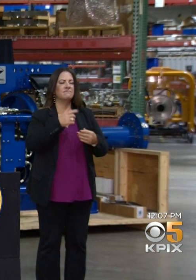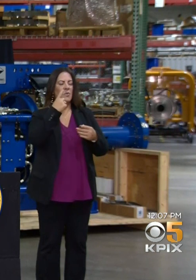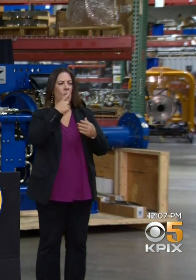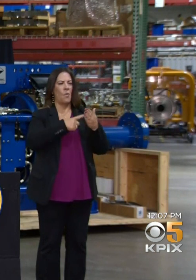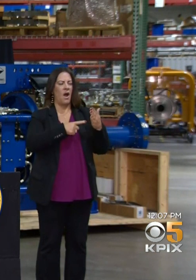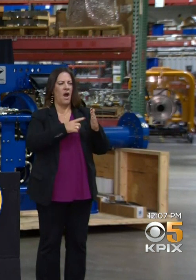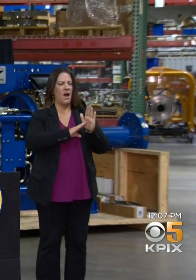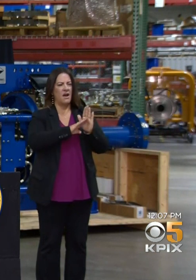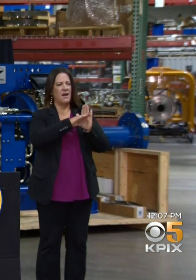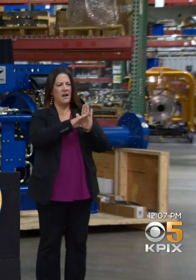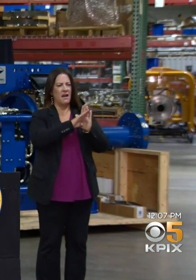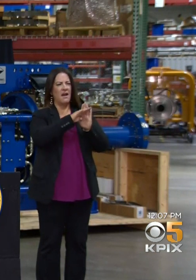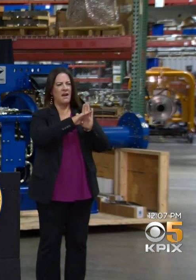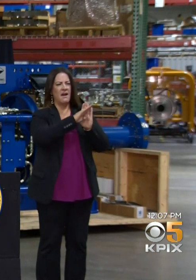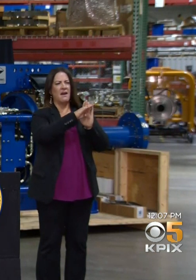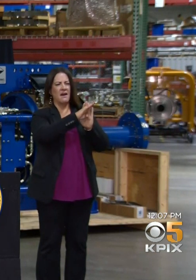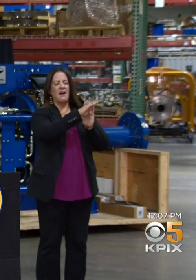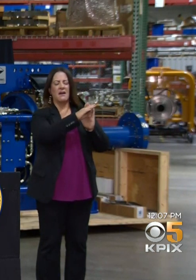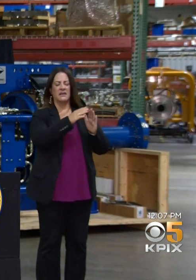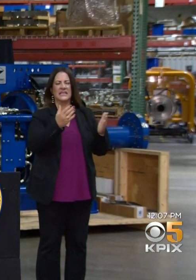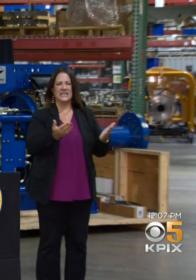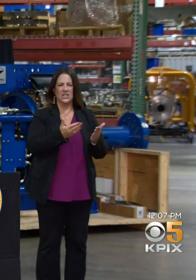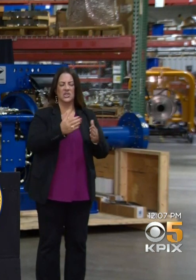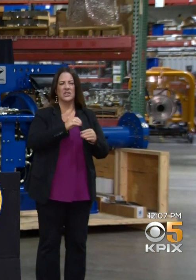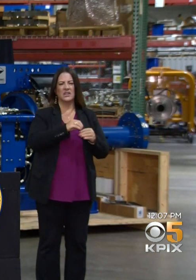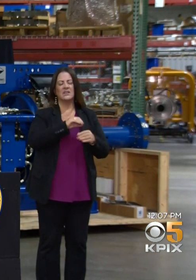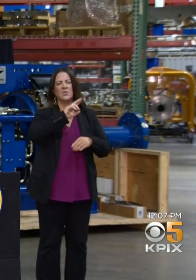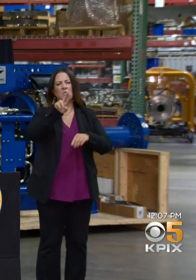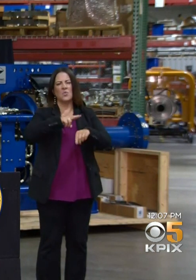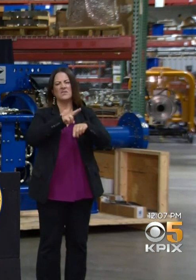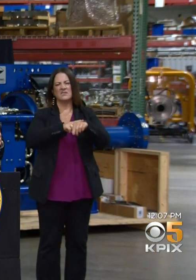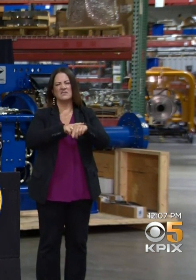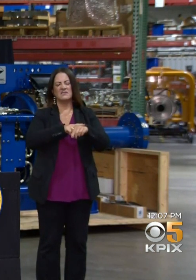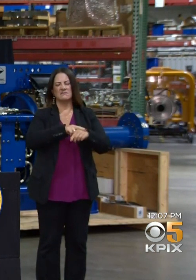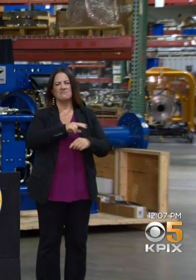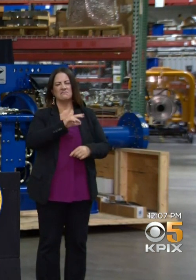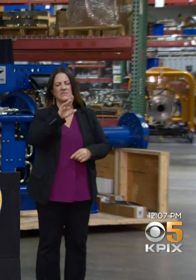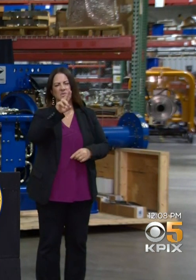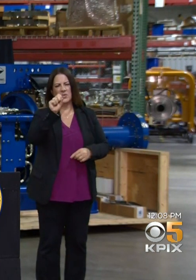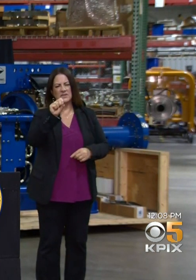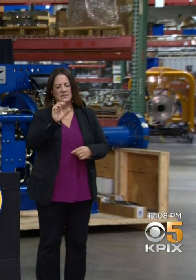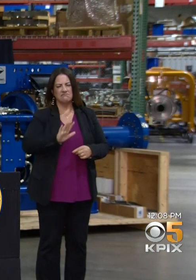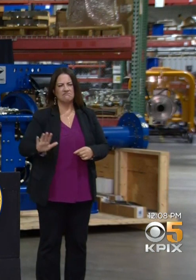HOSPITALIZATIONS WENT UP 3.3% IN THE LAST THIS HOURS. ICU PATIENTS VOLUME WENT UP